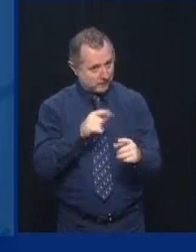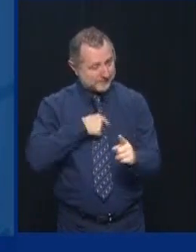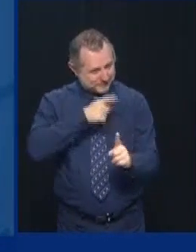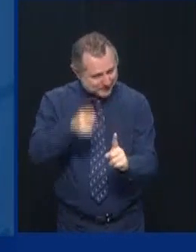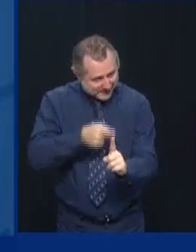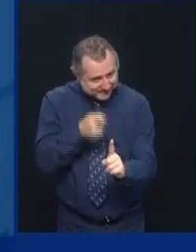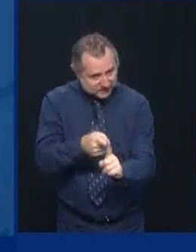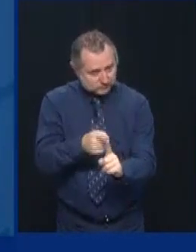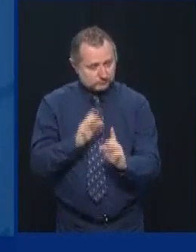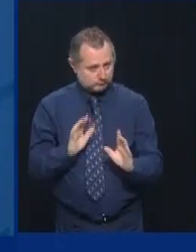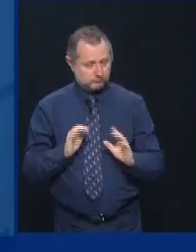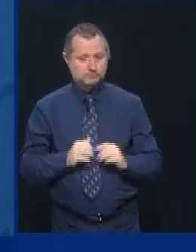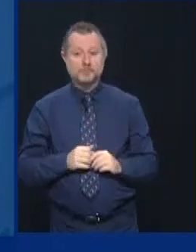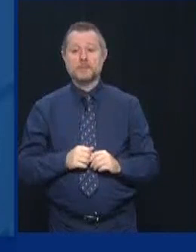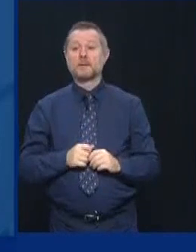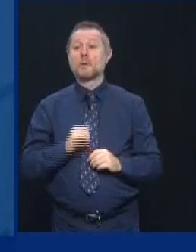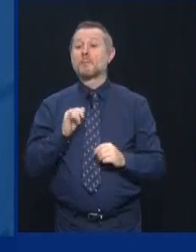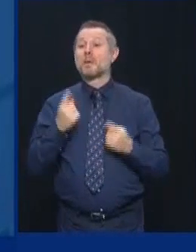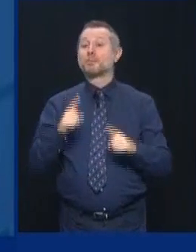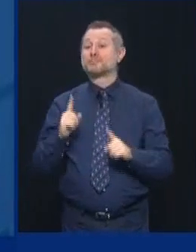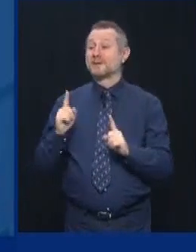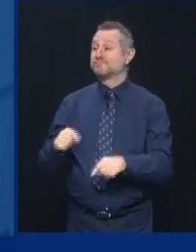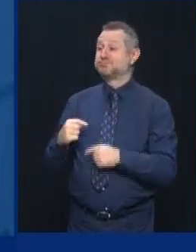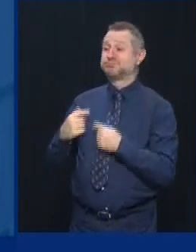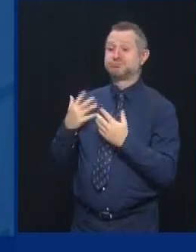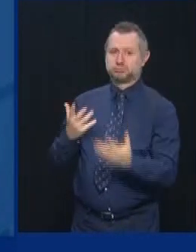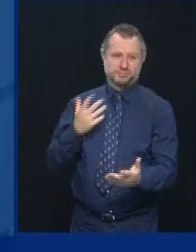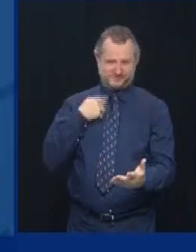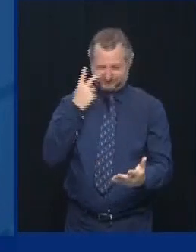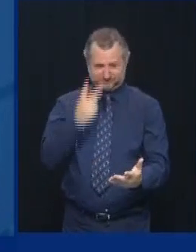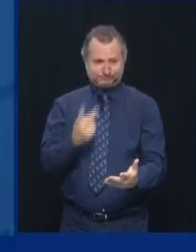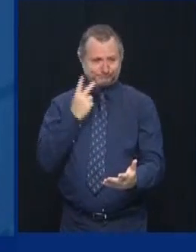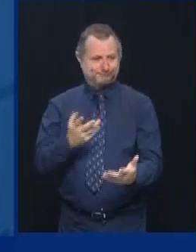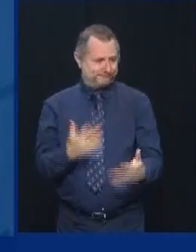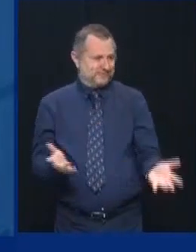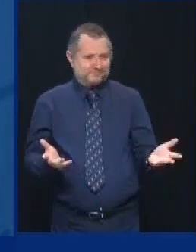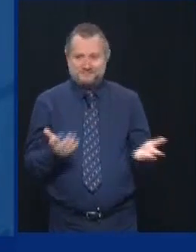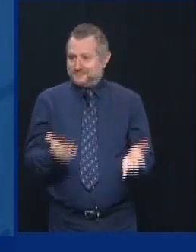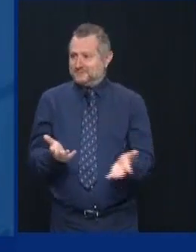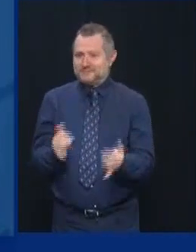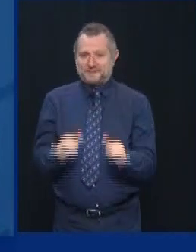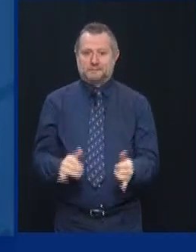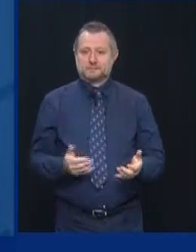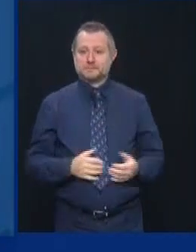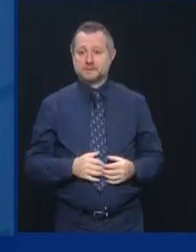IN TERMS OF NUMBERS, IT'S LARGE GATHERINGS AND LARGE RELIGIOUS